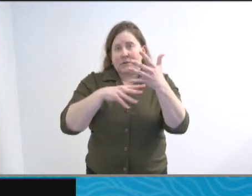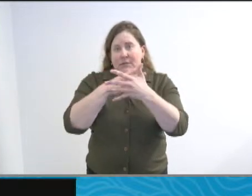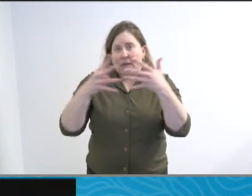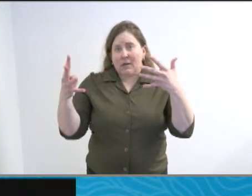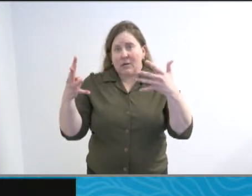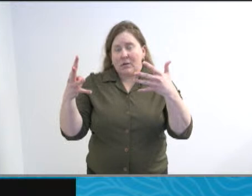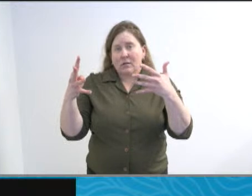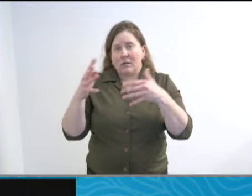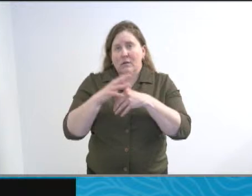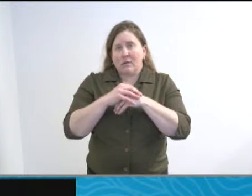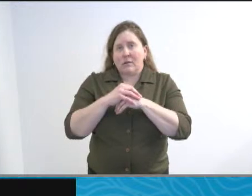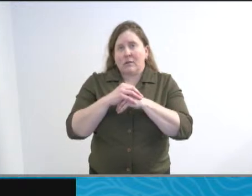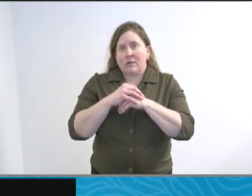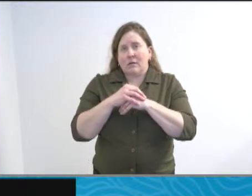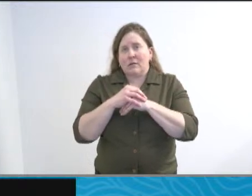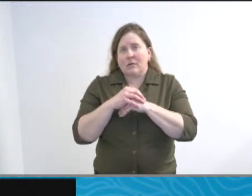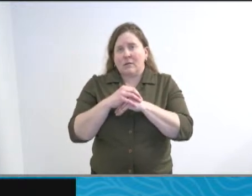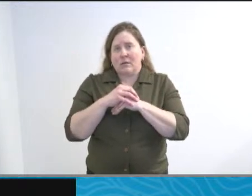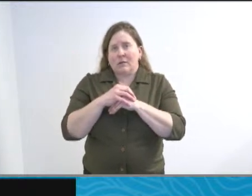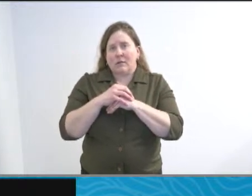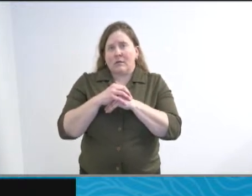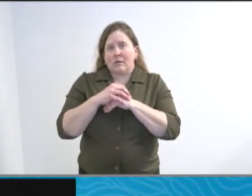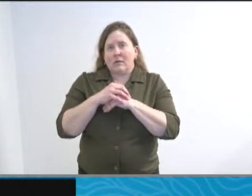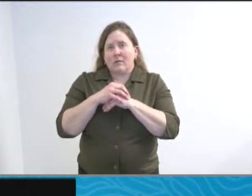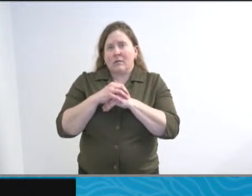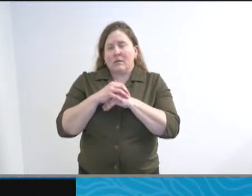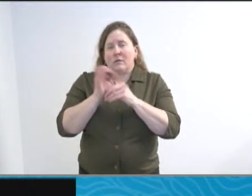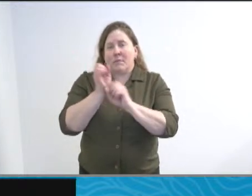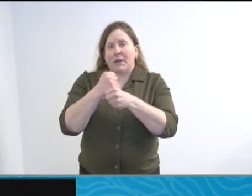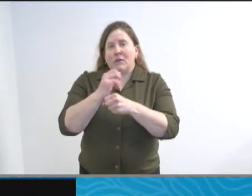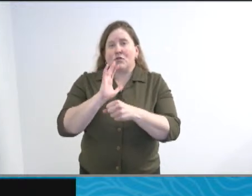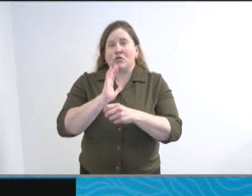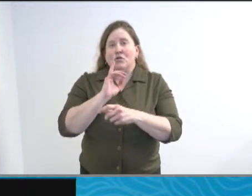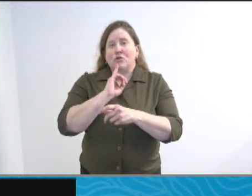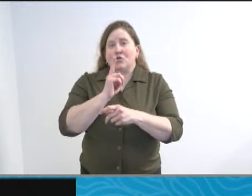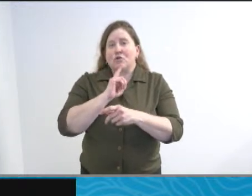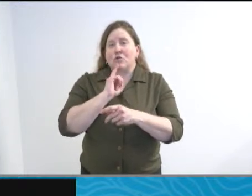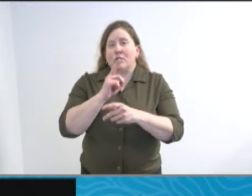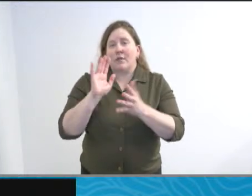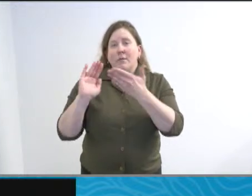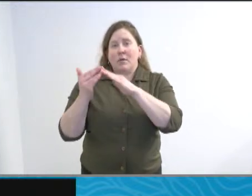that our community feels like their voice has been heard, that they have had an opportunity to engage